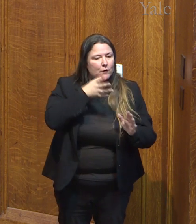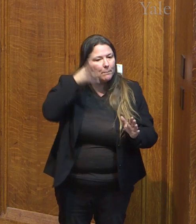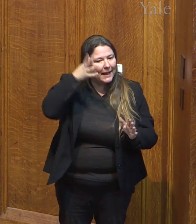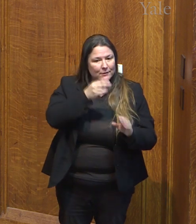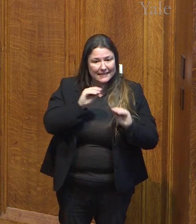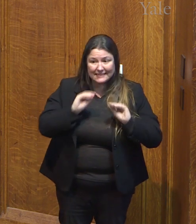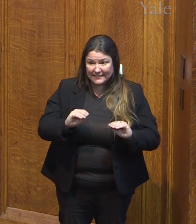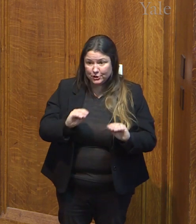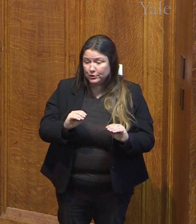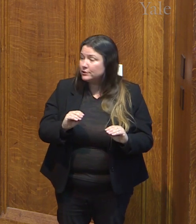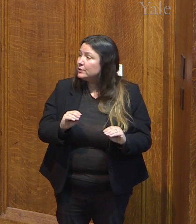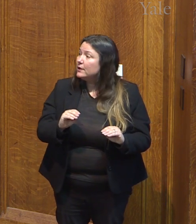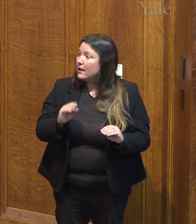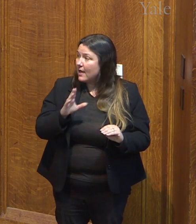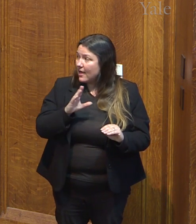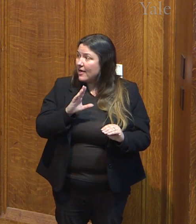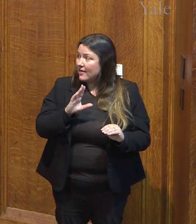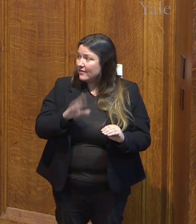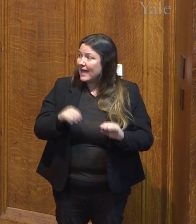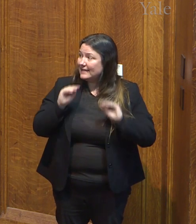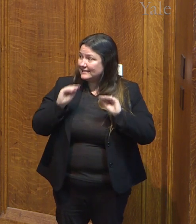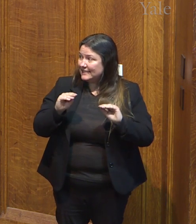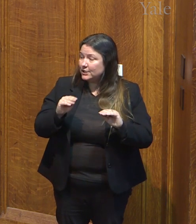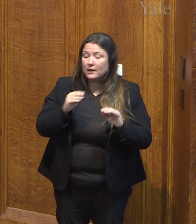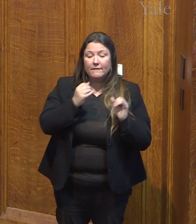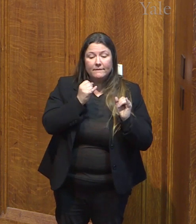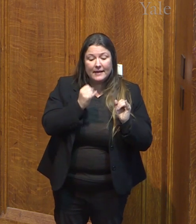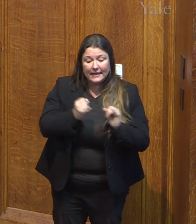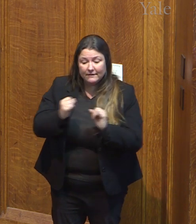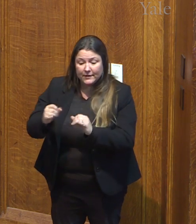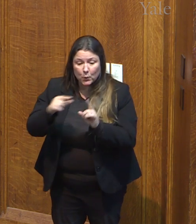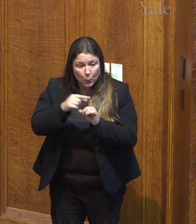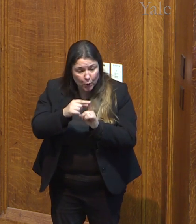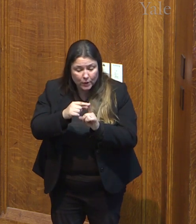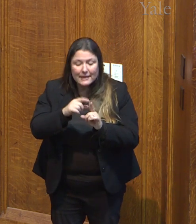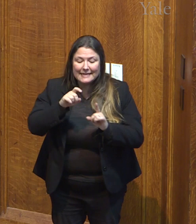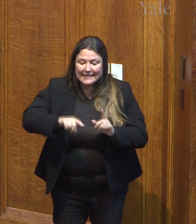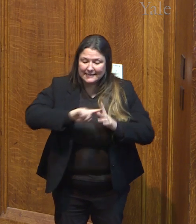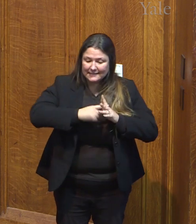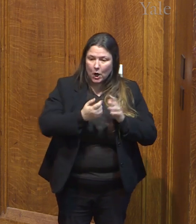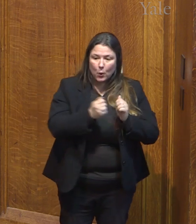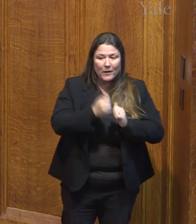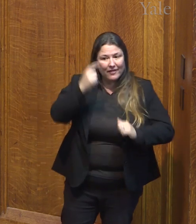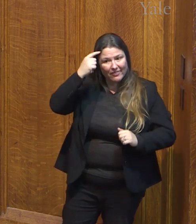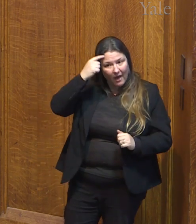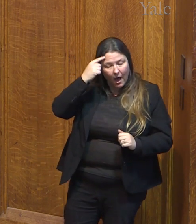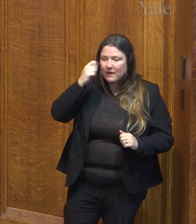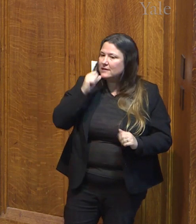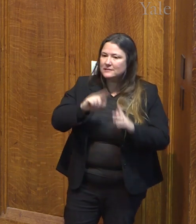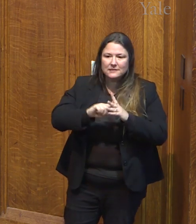that even the teaching of individual words should begin with the thought, not the written word.